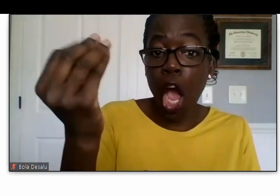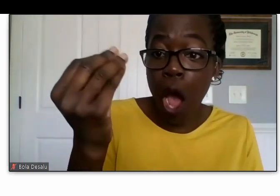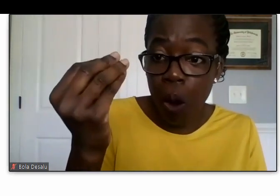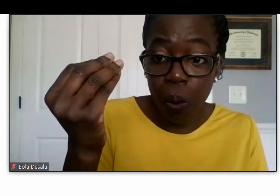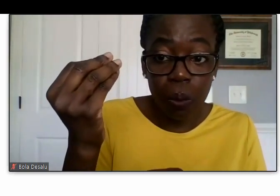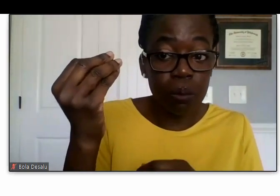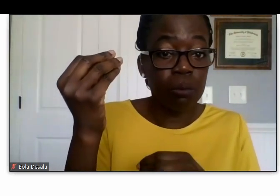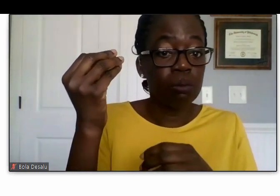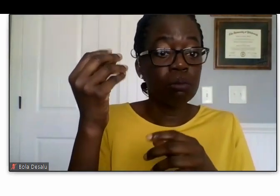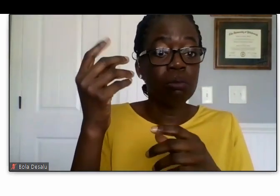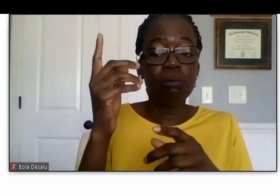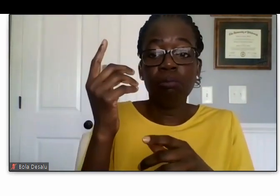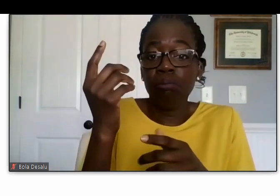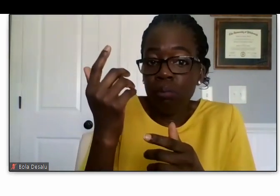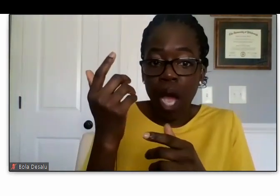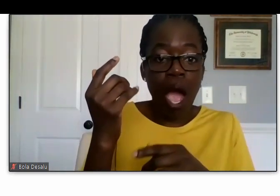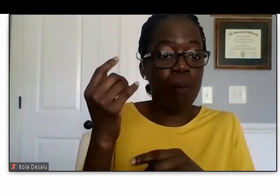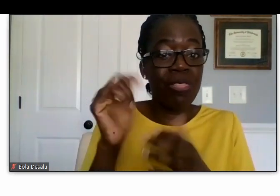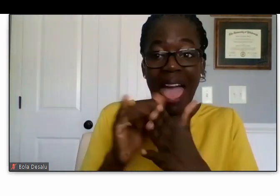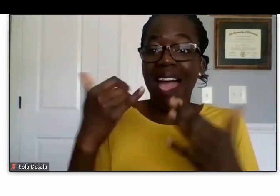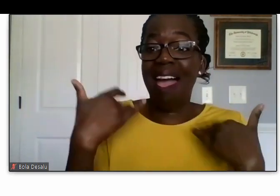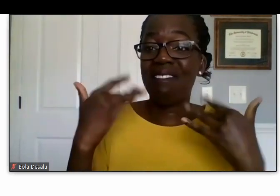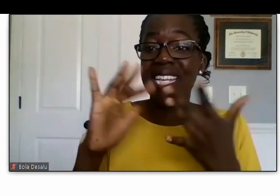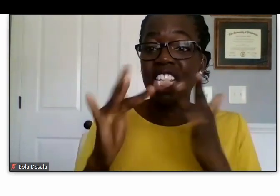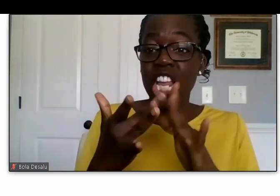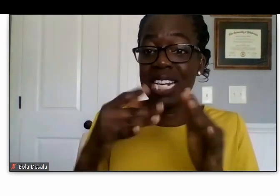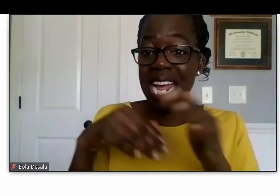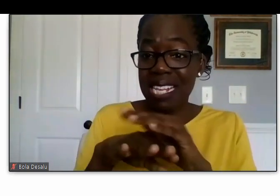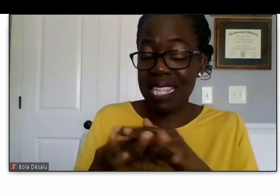Available anywhere there is Internet access.